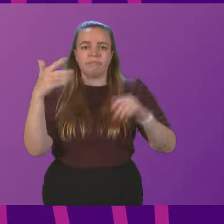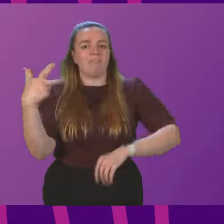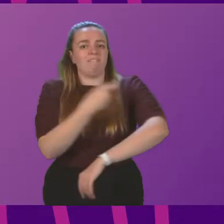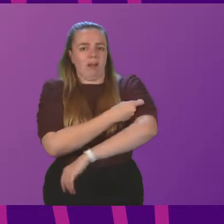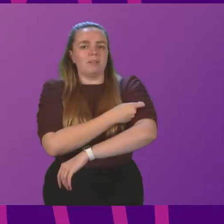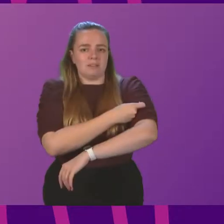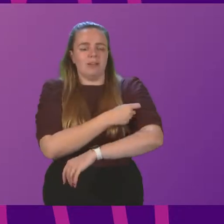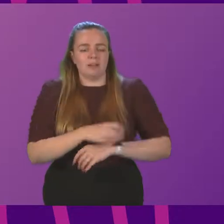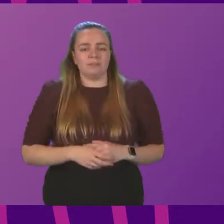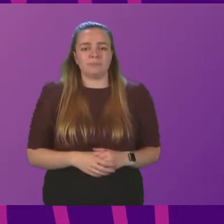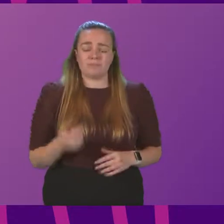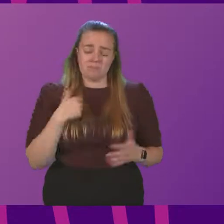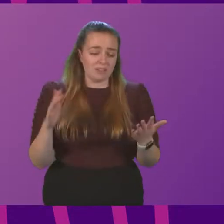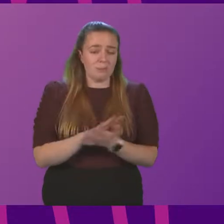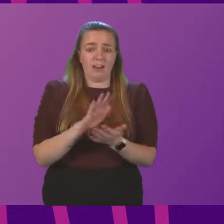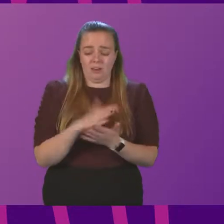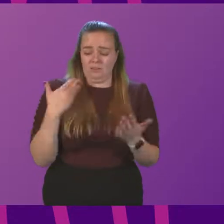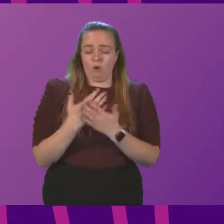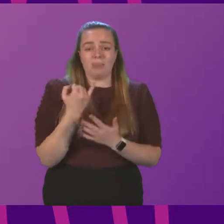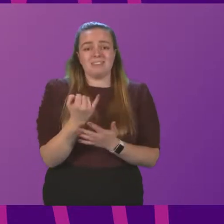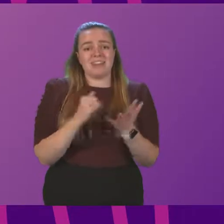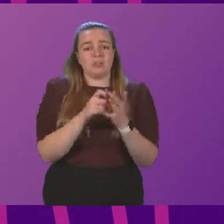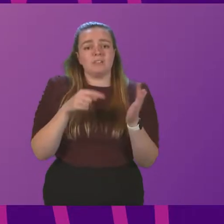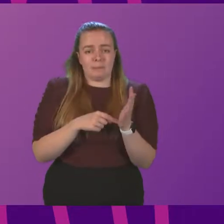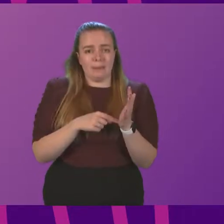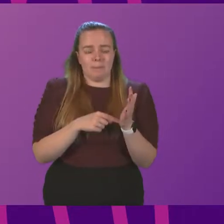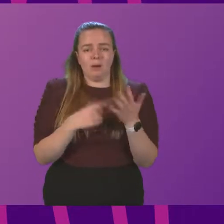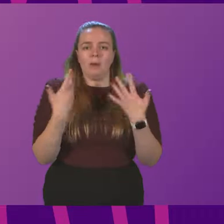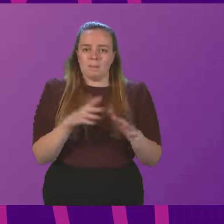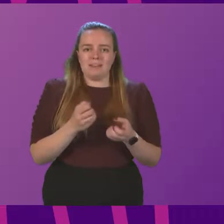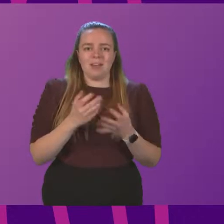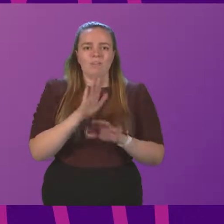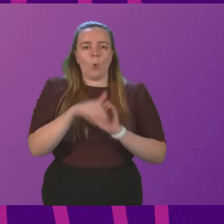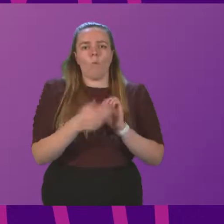I am delighted that, since 6 September, we have delivered over 2 million vaccines,